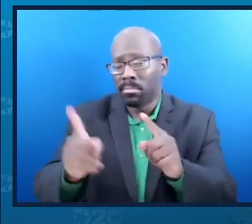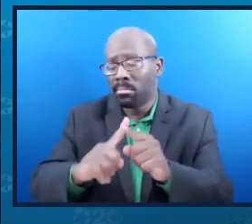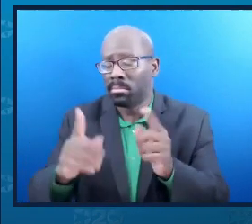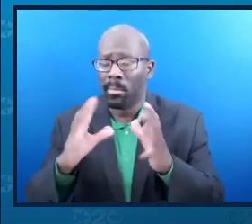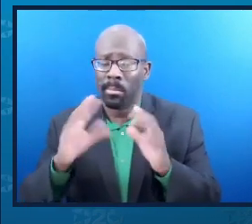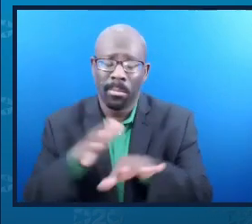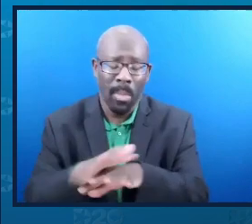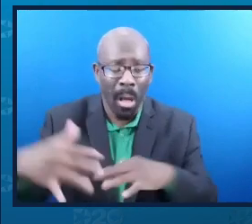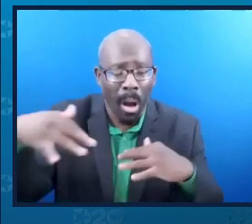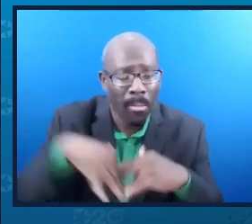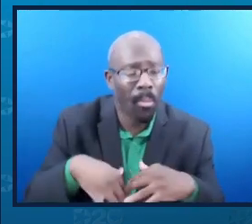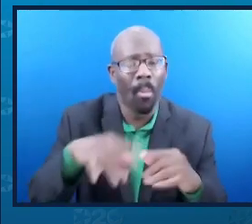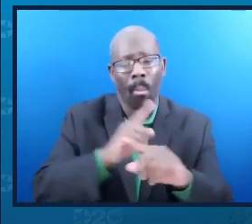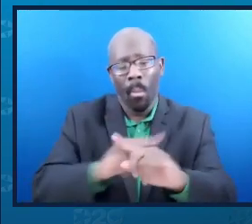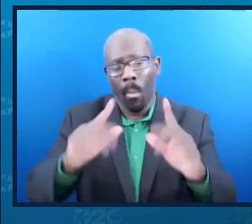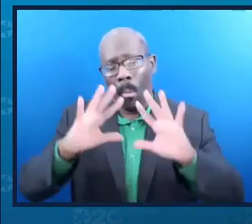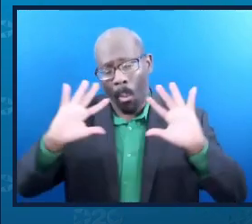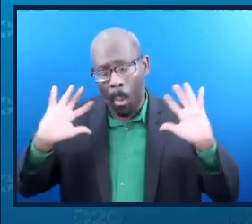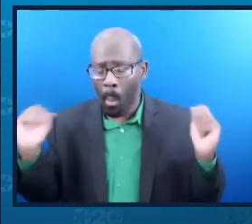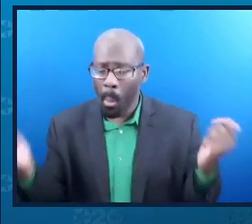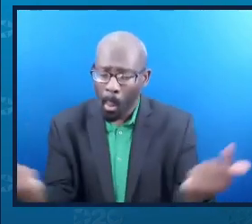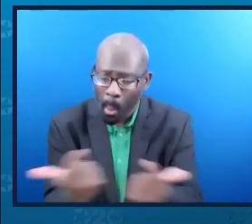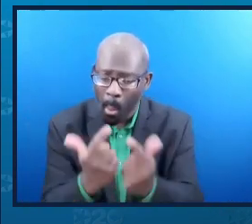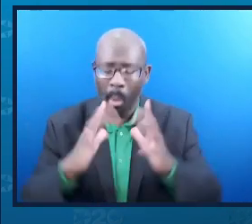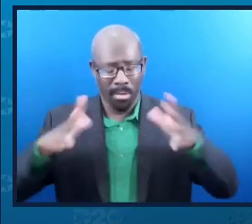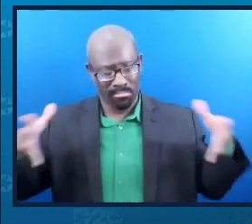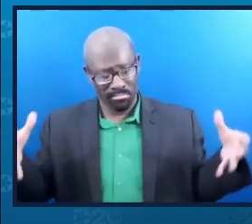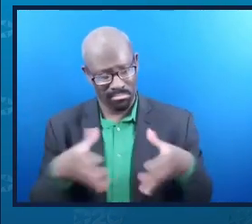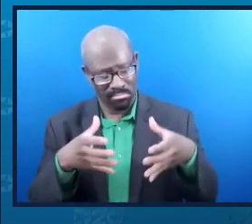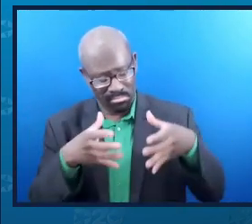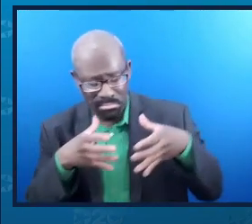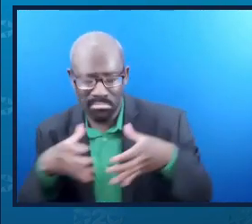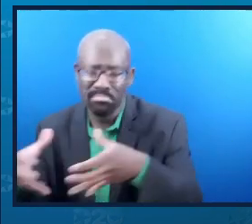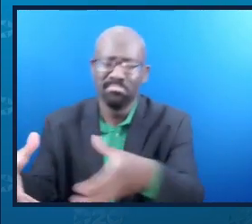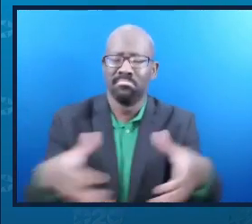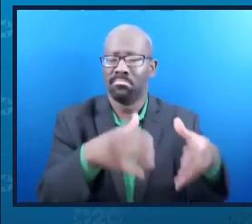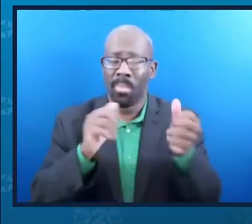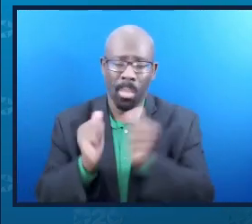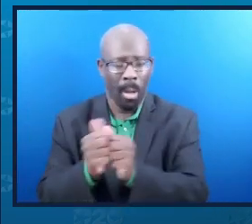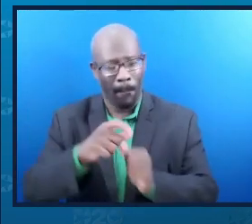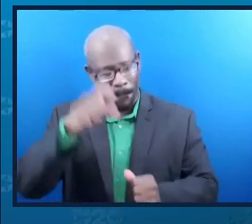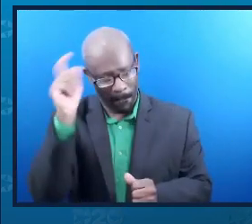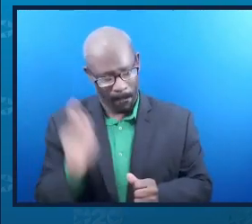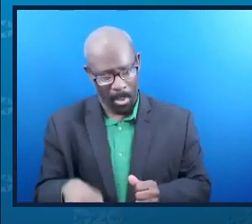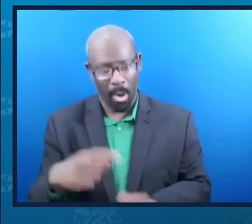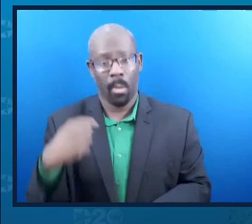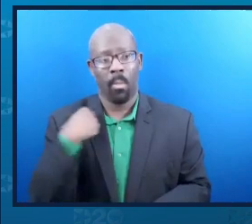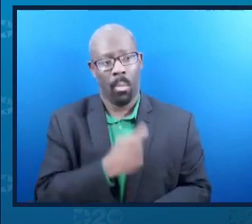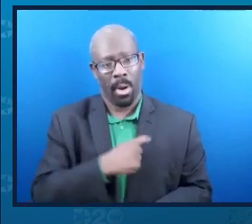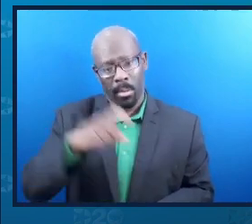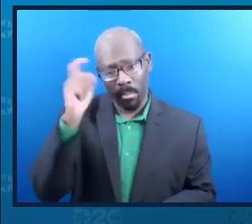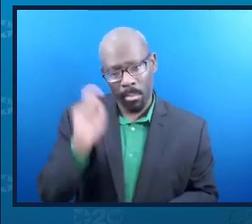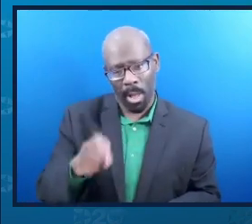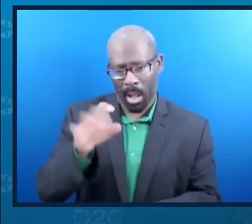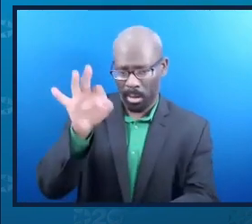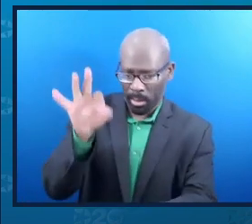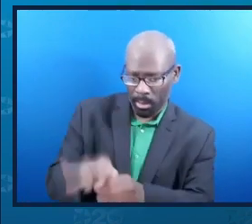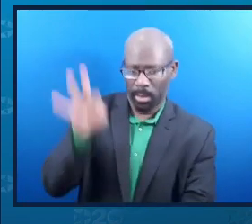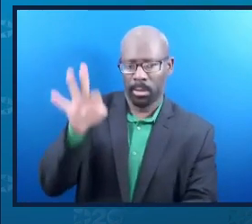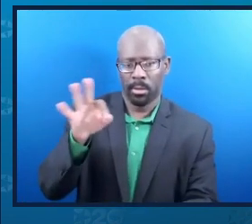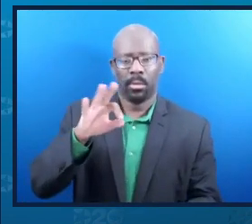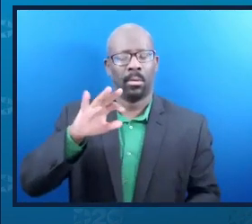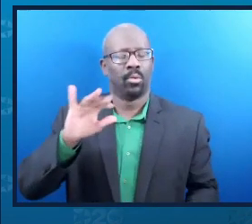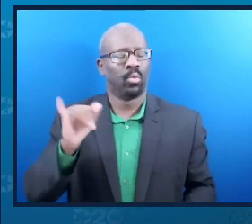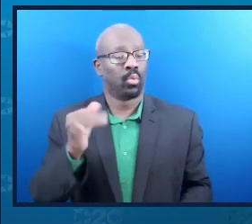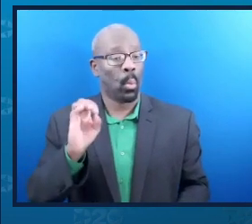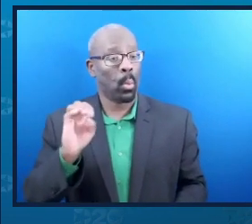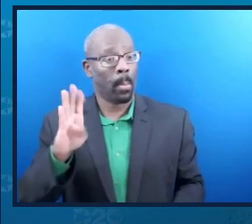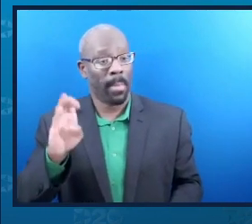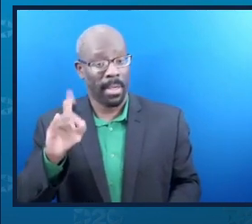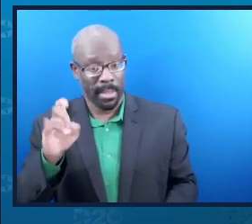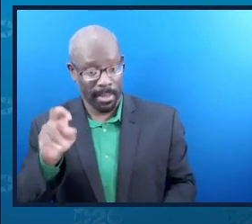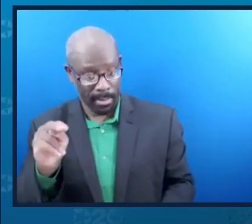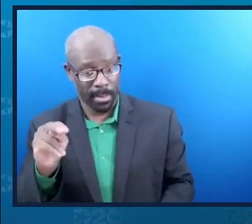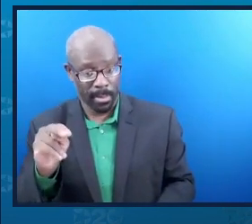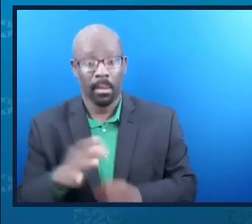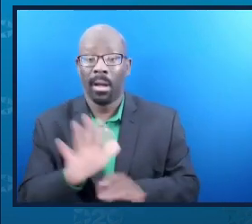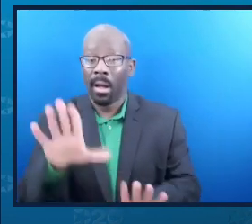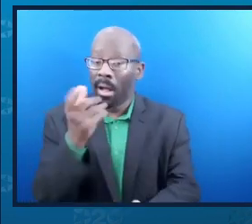THE FUTURE, WE COLLECTIVELY